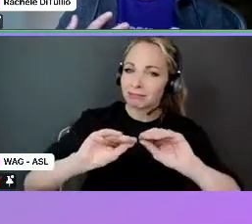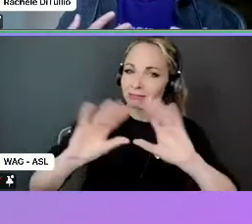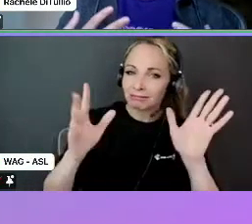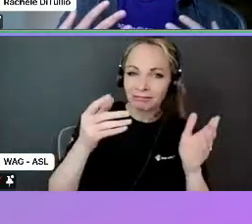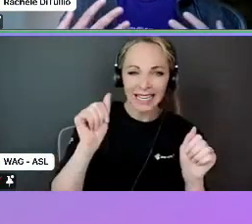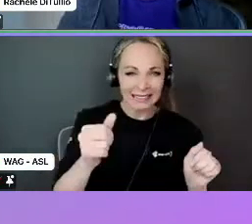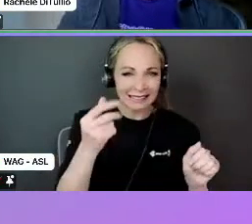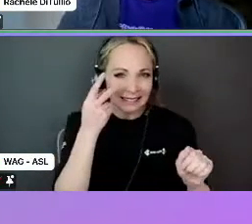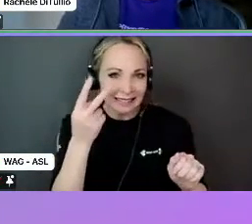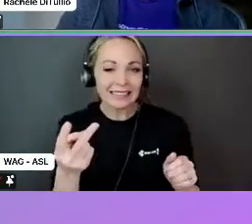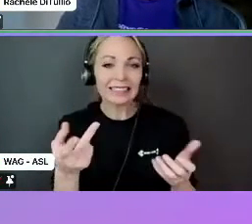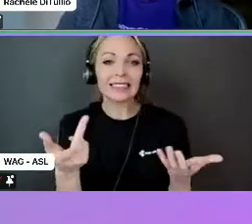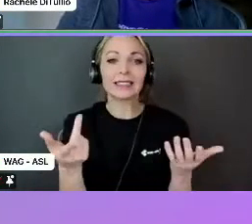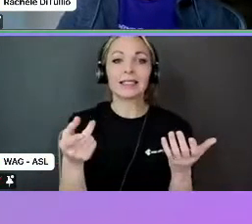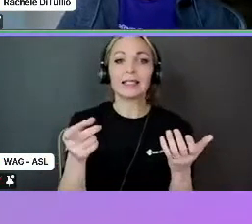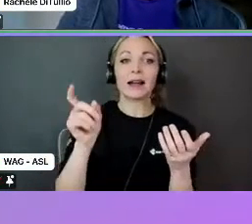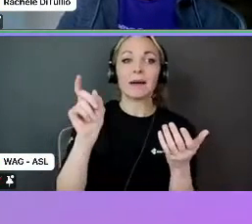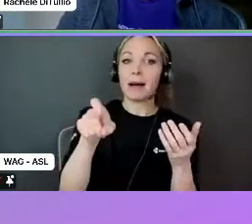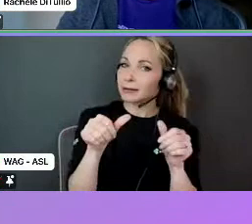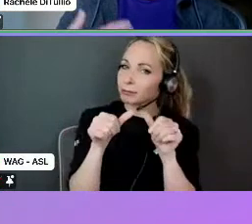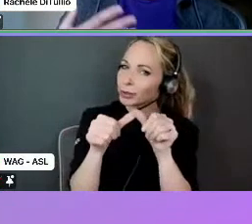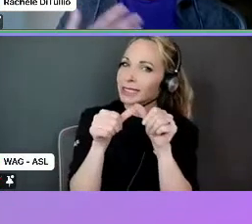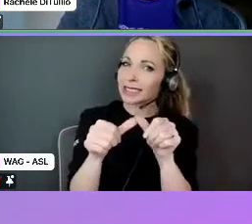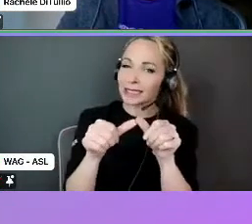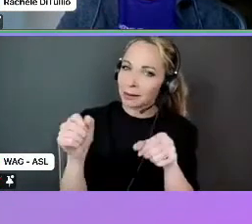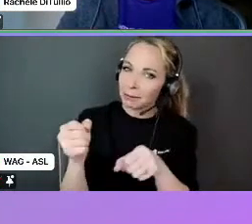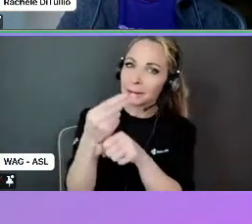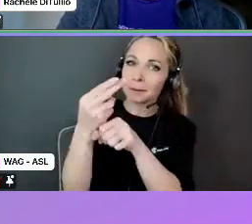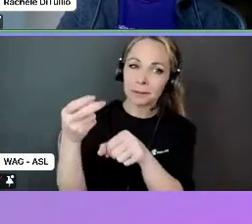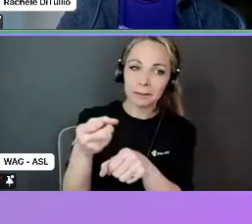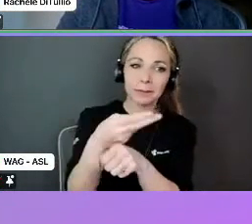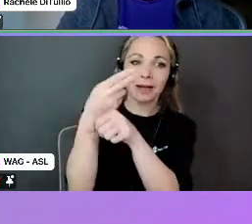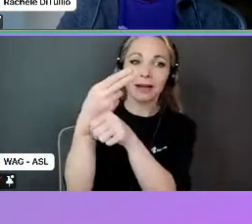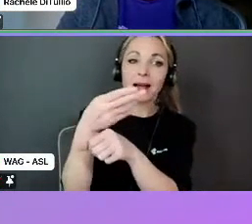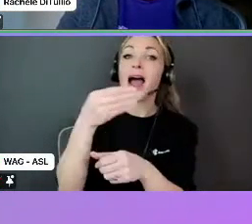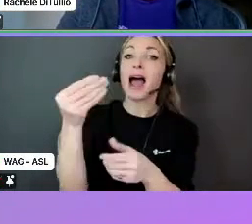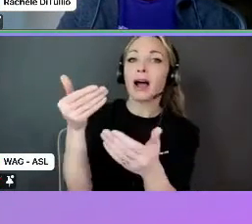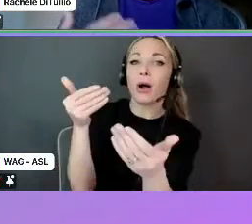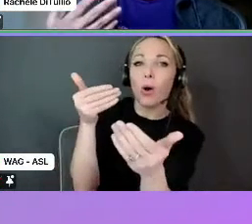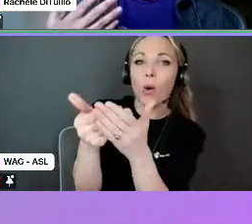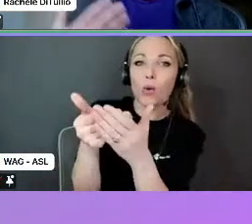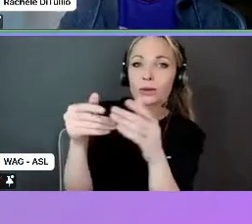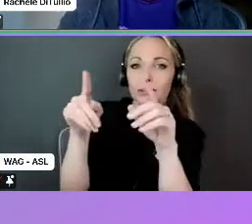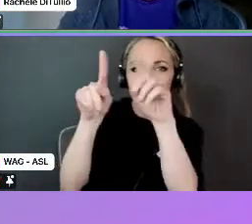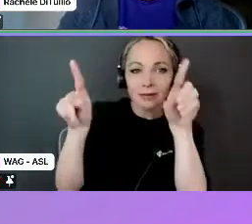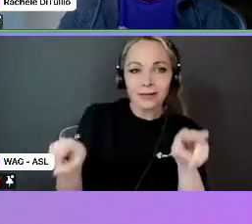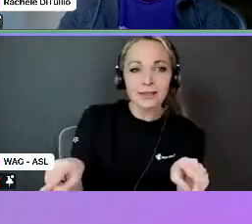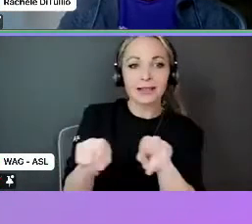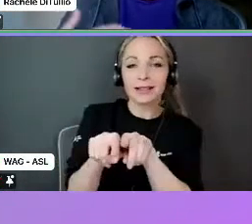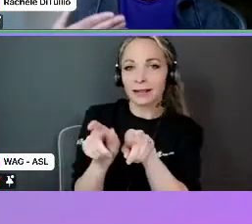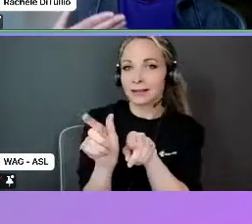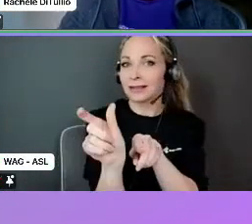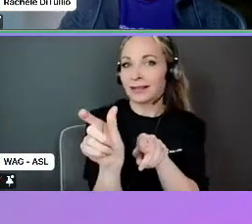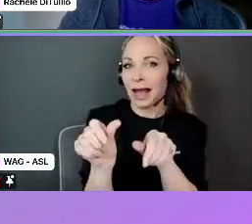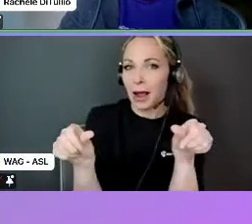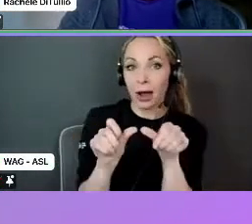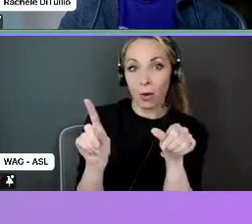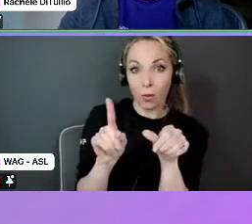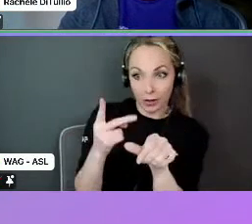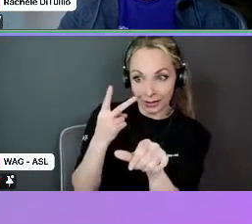that. Error messages must be visible, persistent, and close to the field in error.